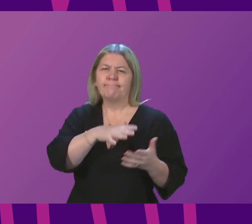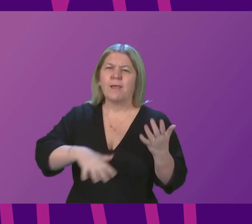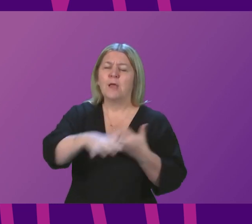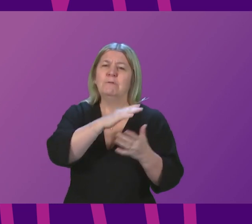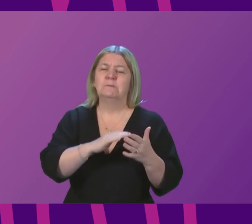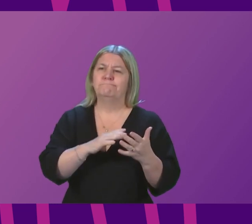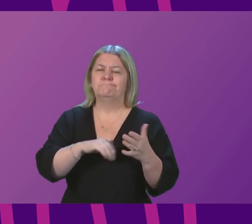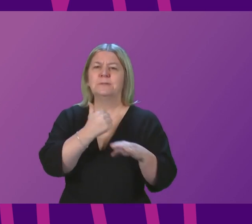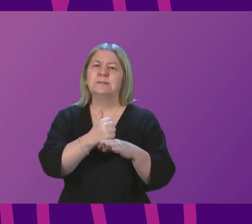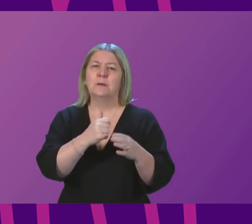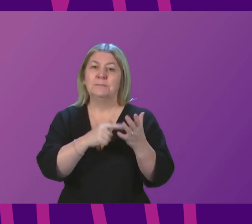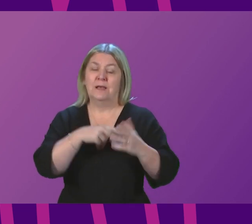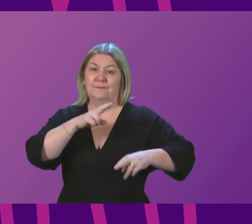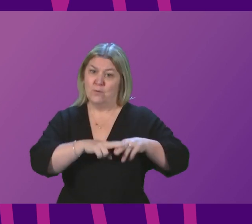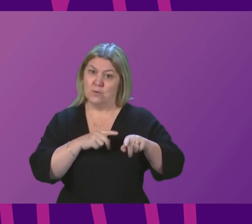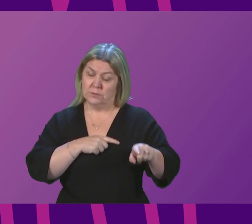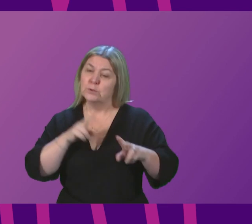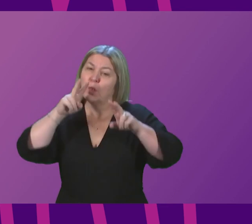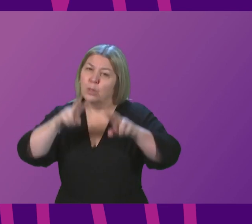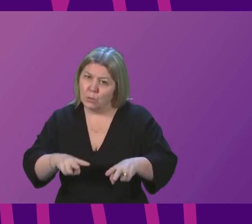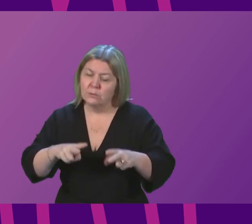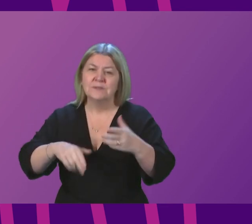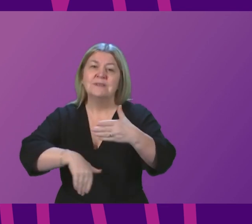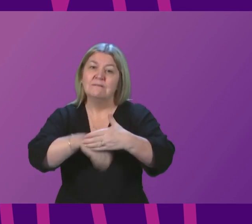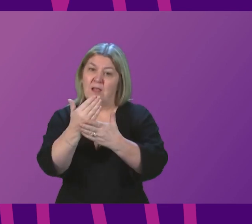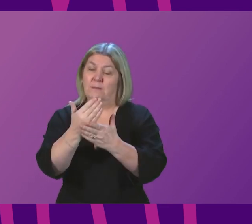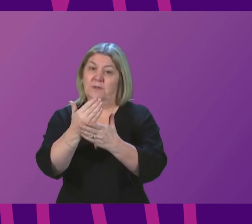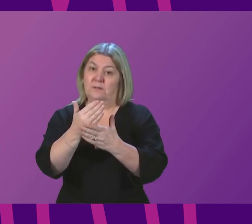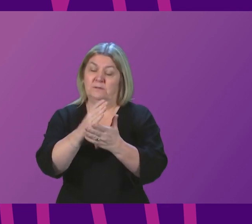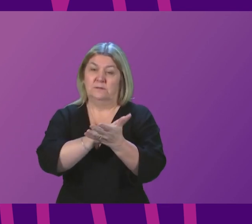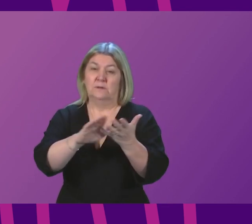development at Hunterston, its ambition has always been that the Scottish Government be